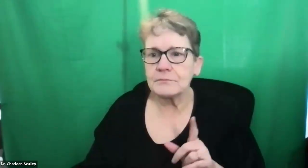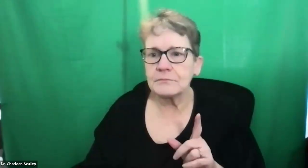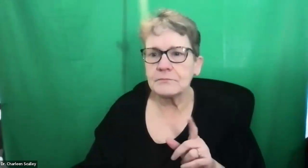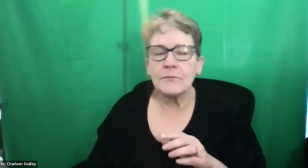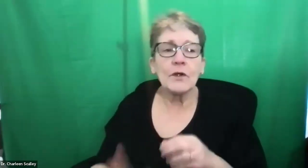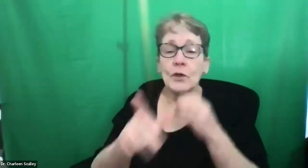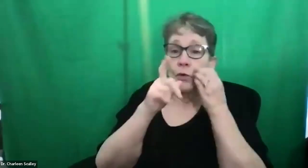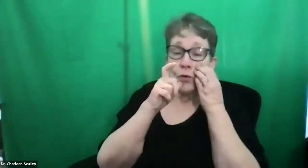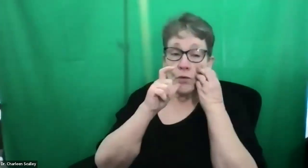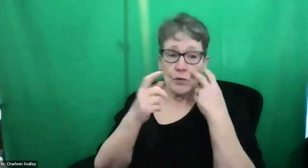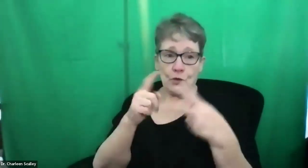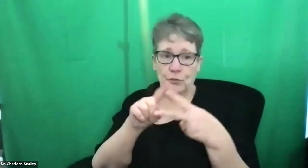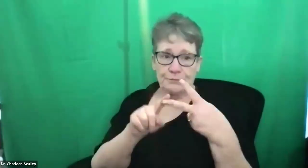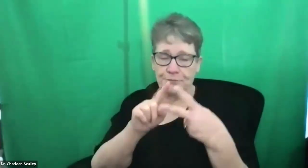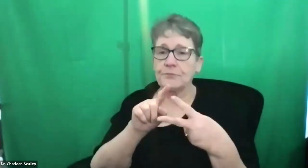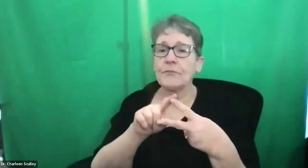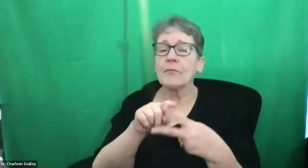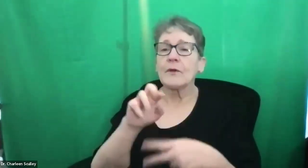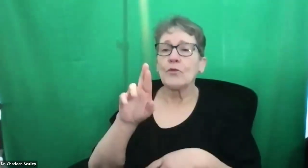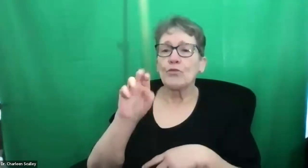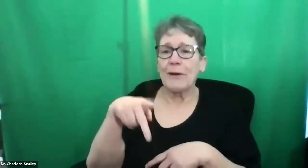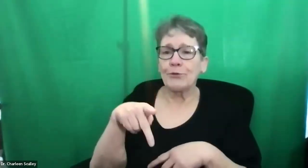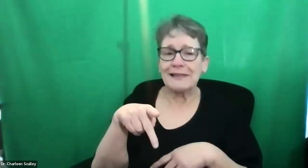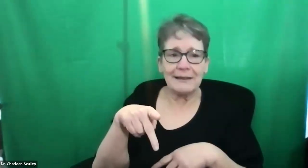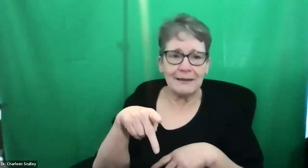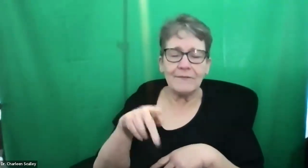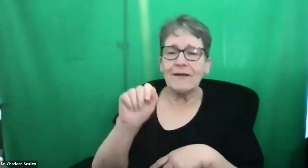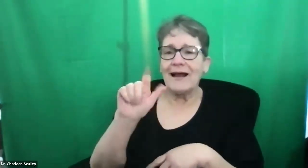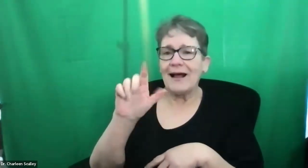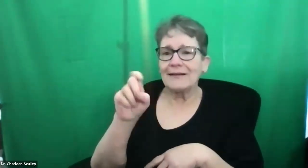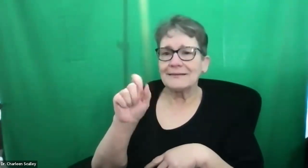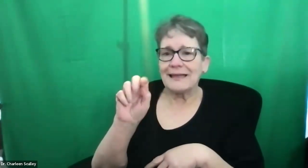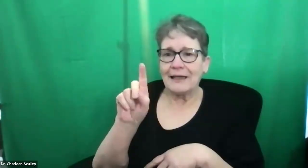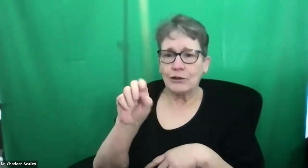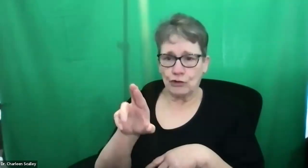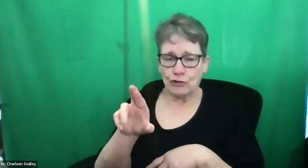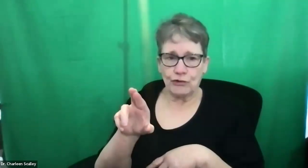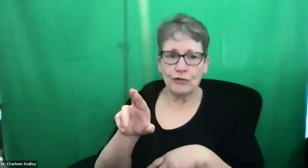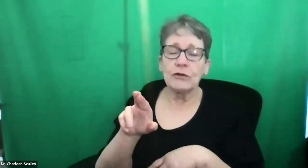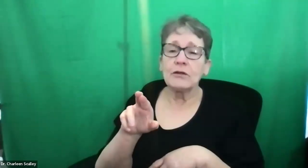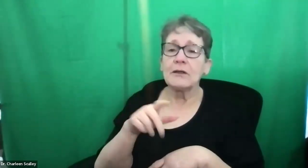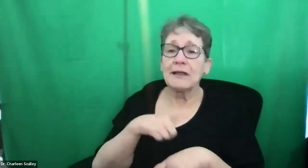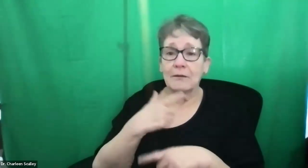[interpreter for Char] I can tell you who. We have two. One is Representative Alexander.